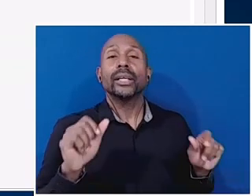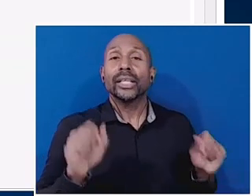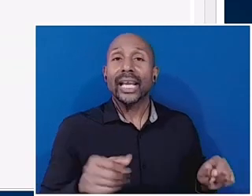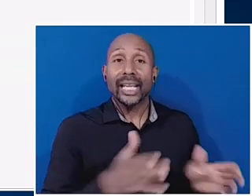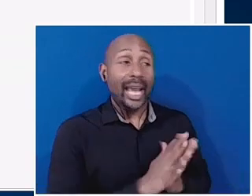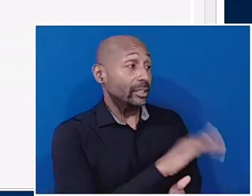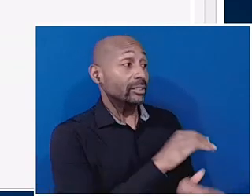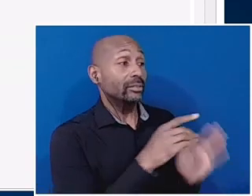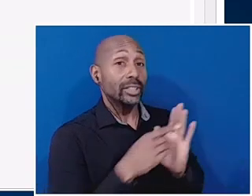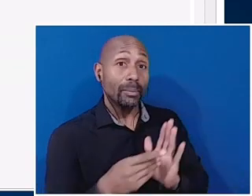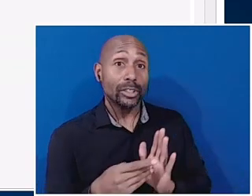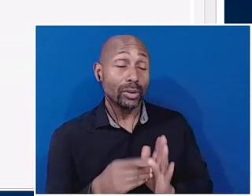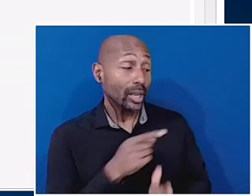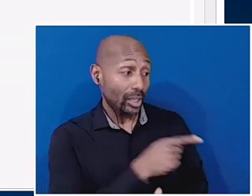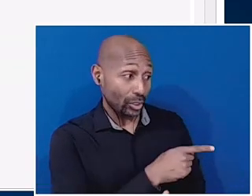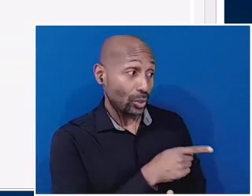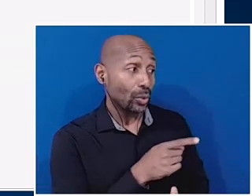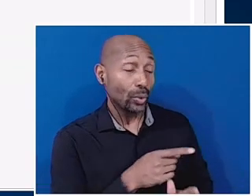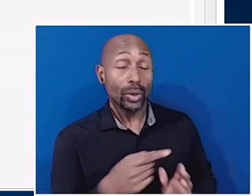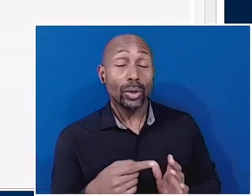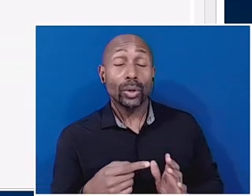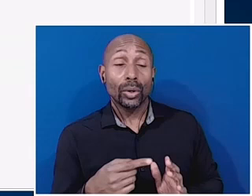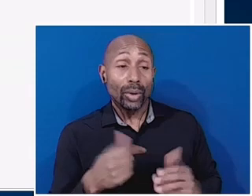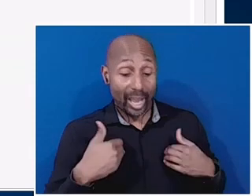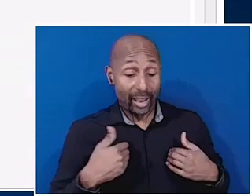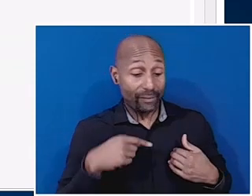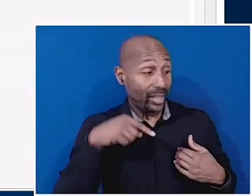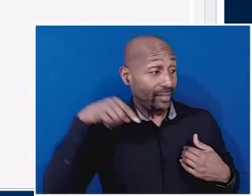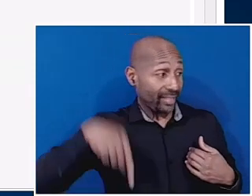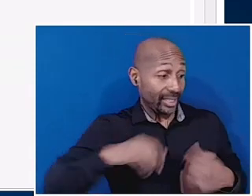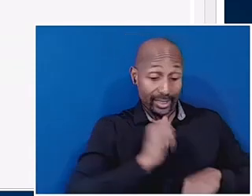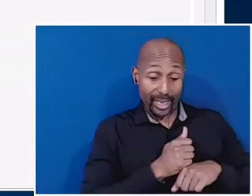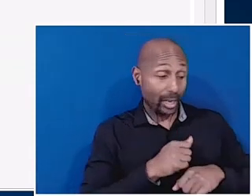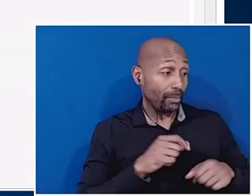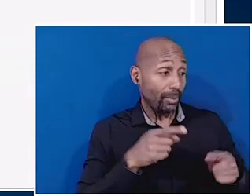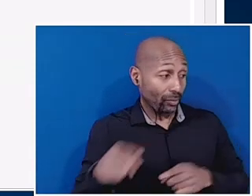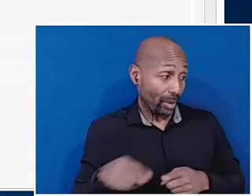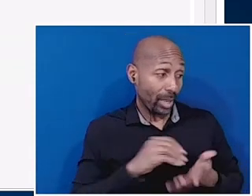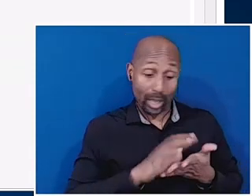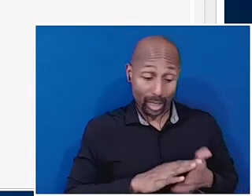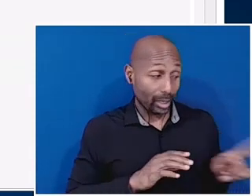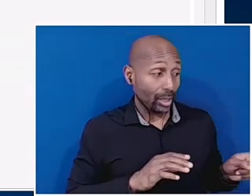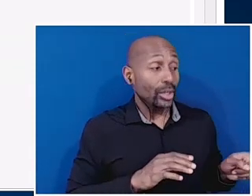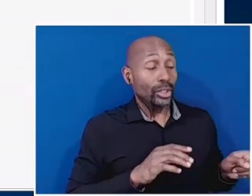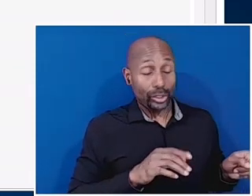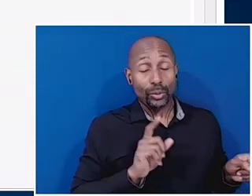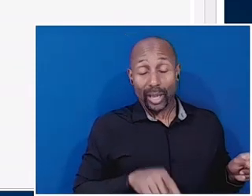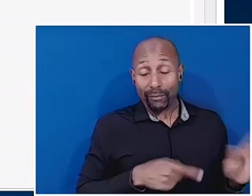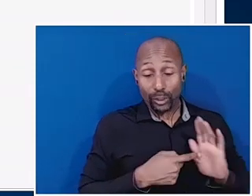that in that agreement, they've made those determinations and they understand that